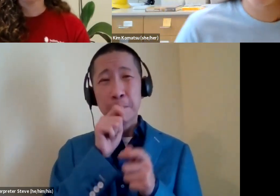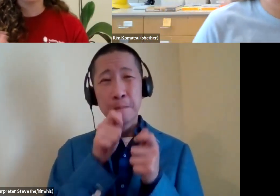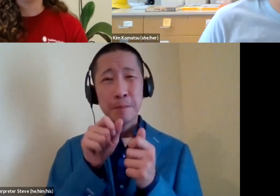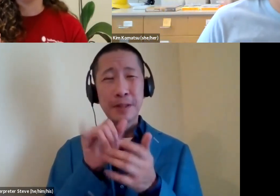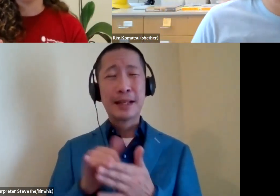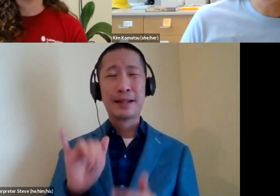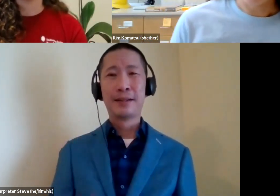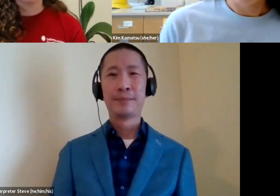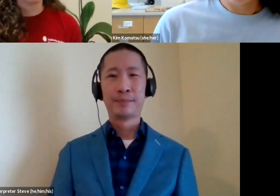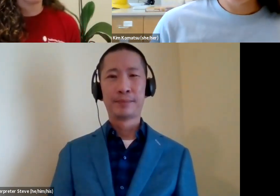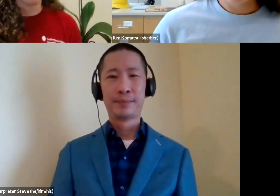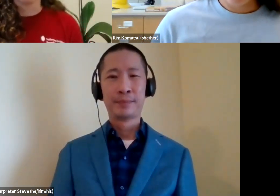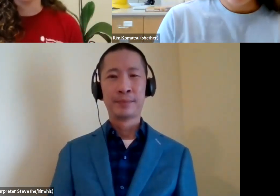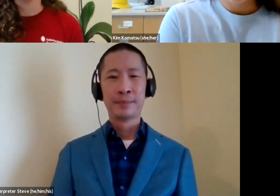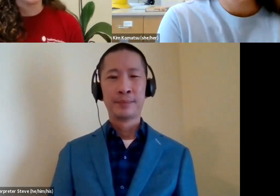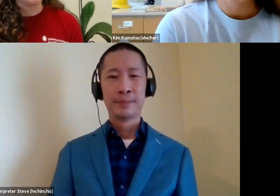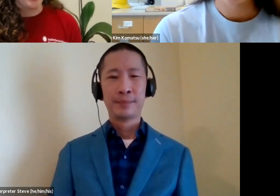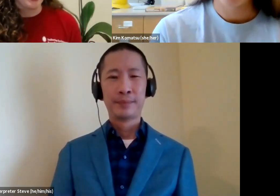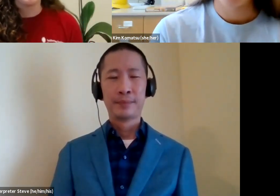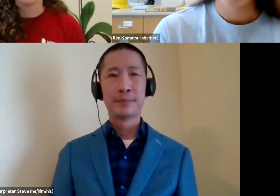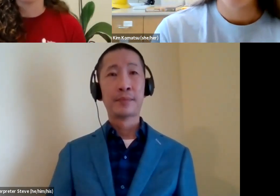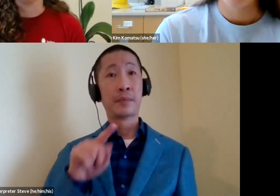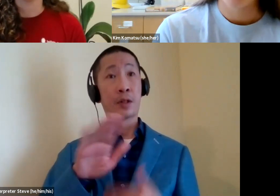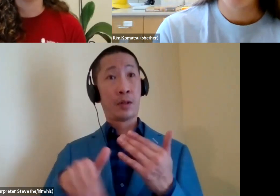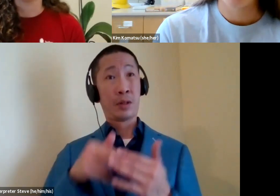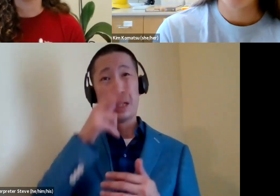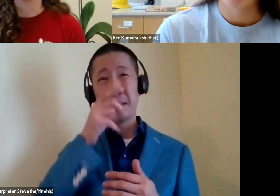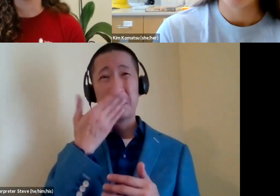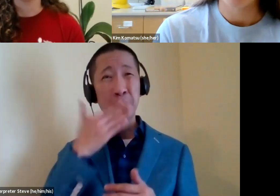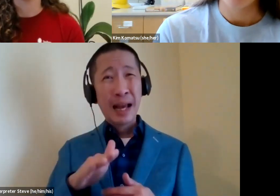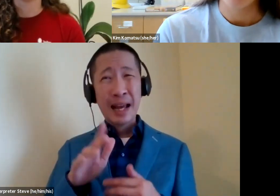Emily Borger: Speaking of insects are insects bad? Do they hurt the trees that you study?